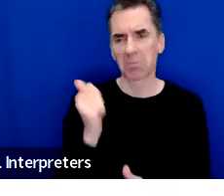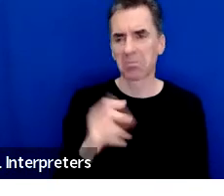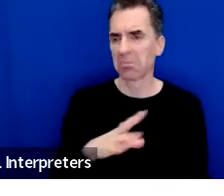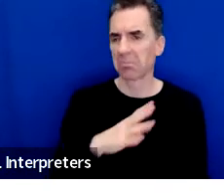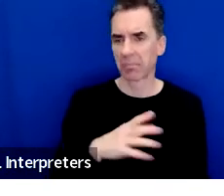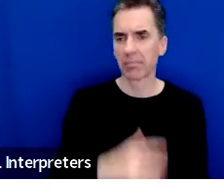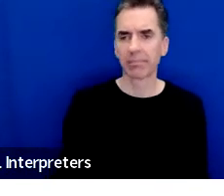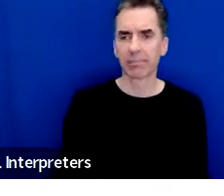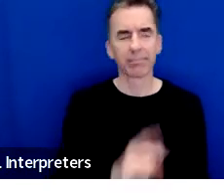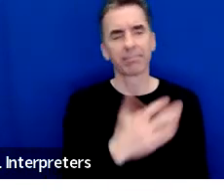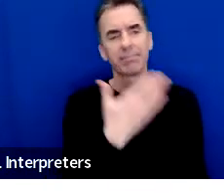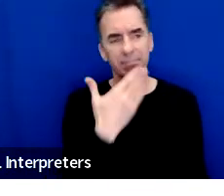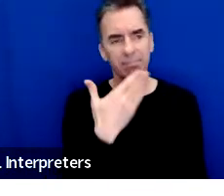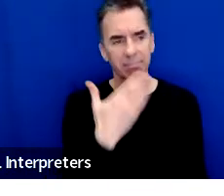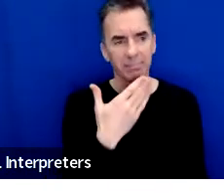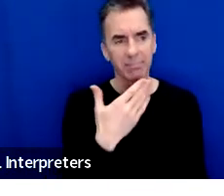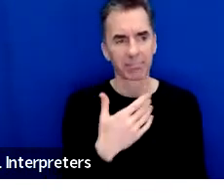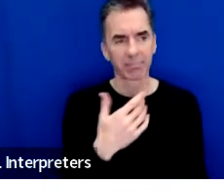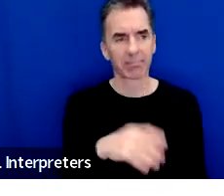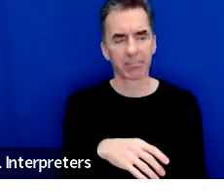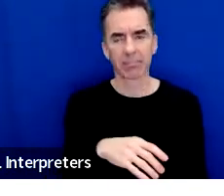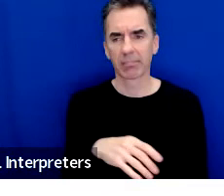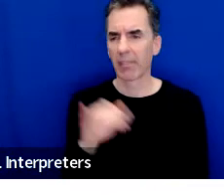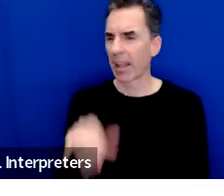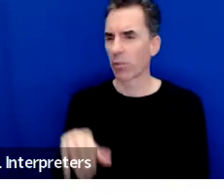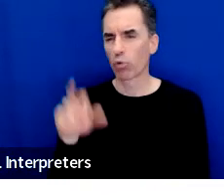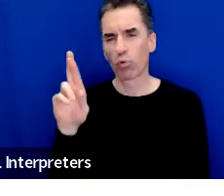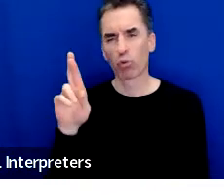Okay. Thanks. I would say it's very it's very rare that we have like a one user